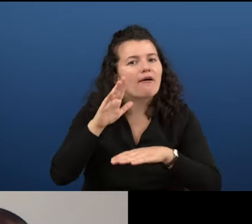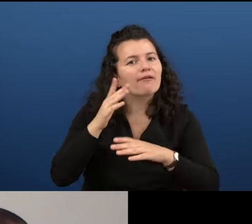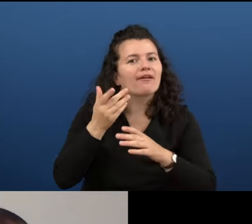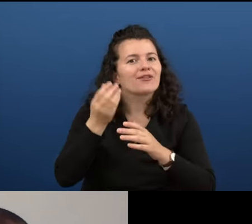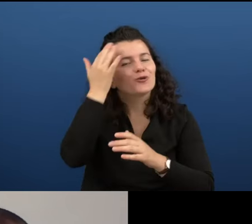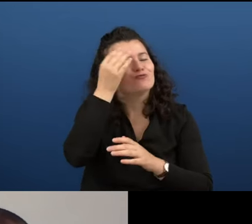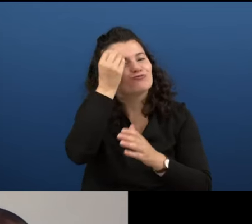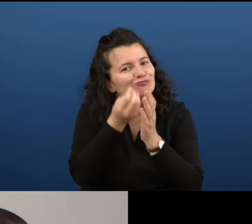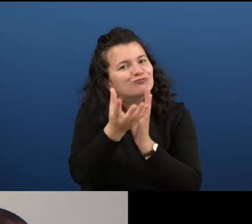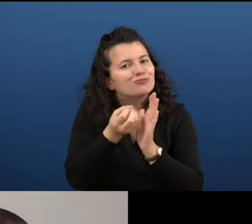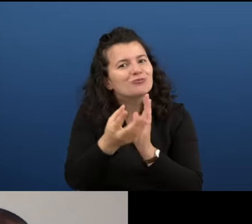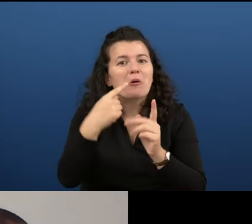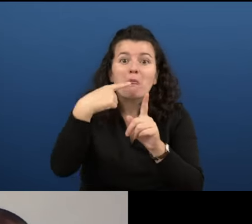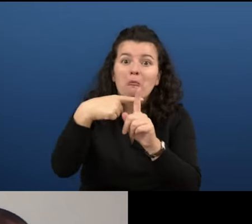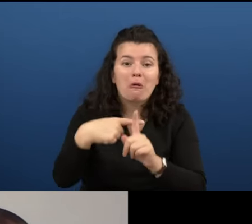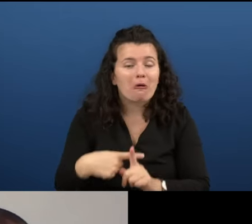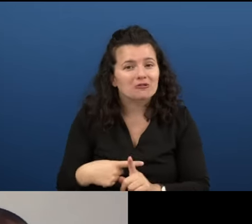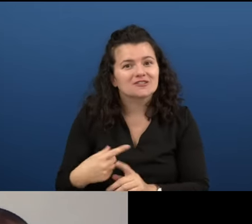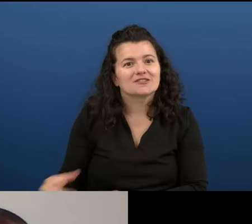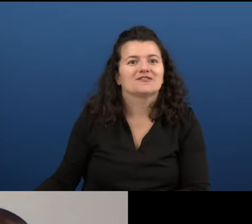measure pause. Boo the comment that positive, have